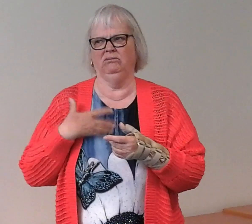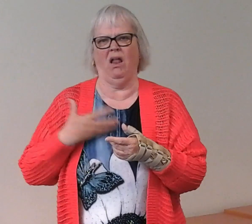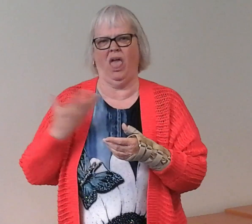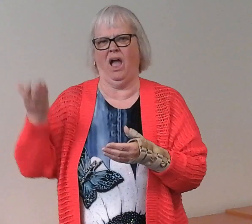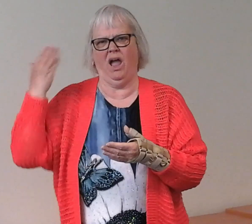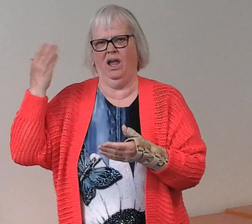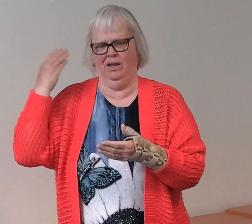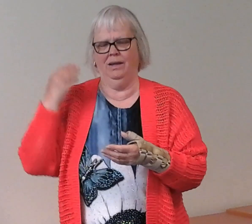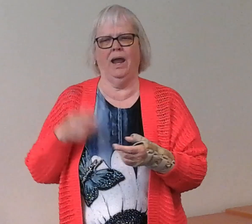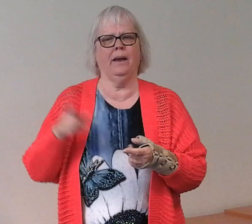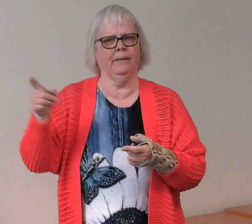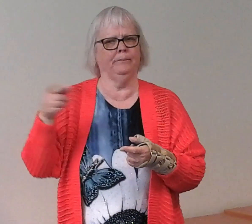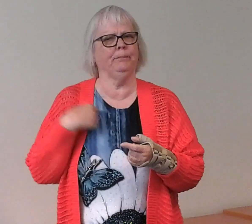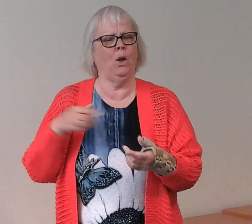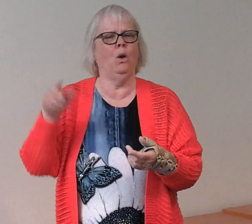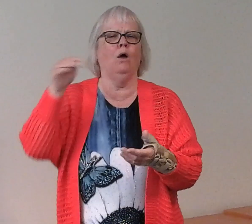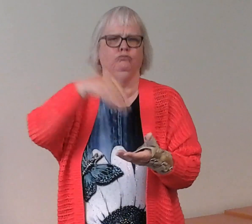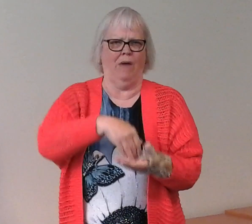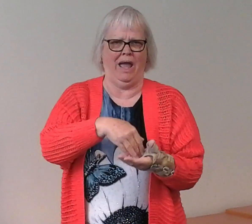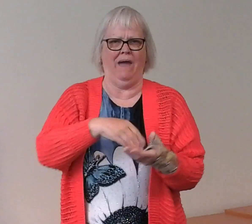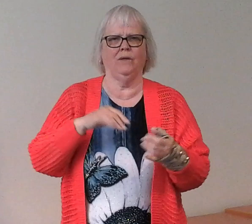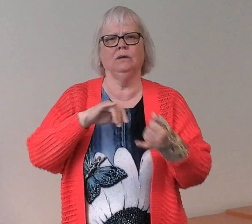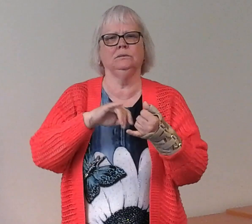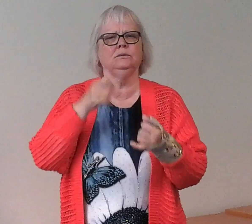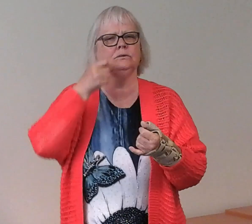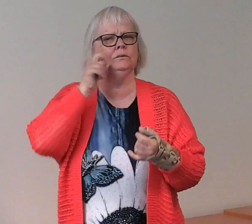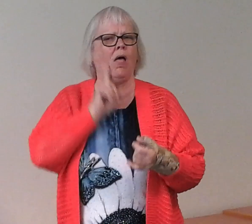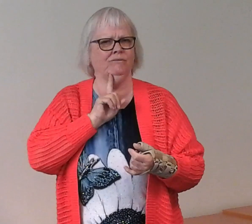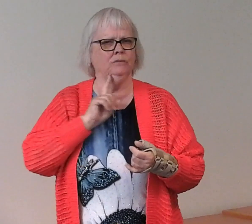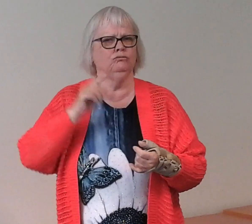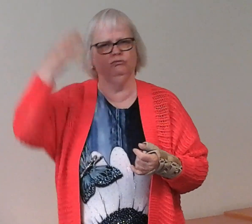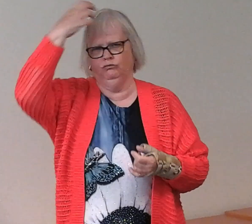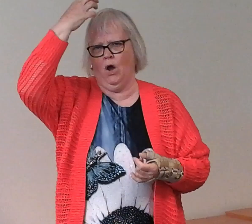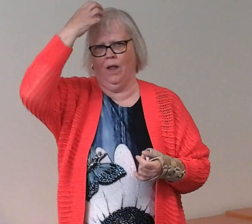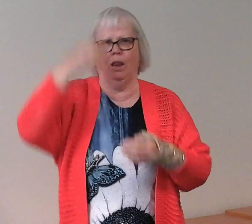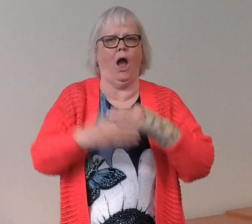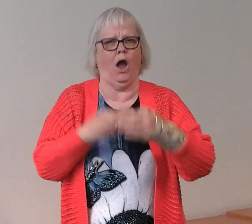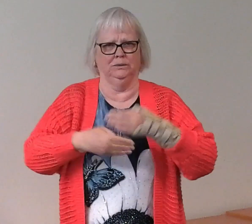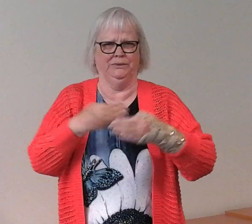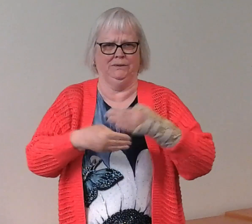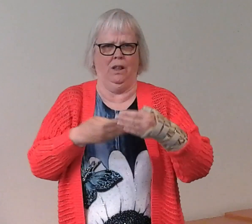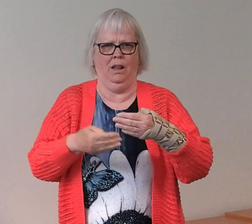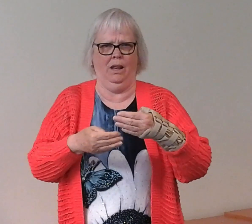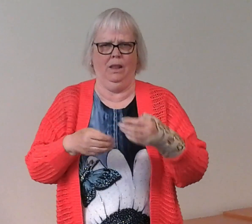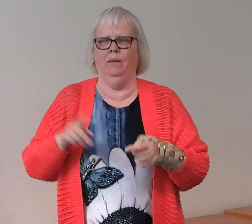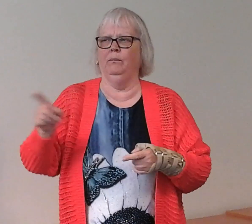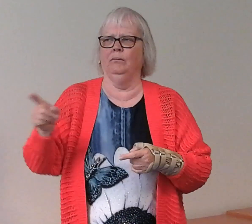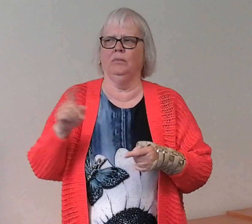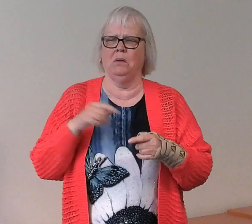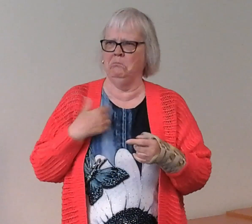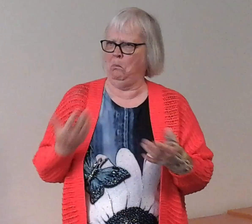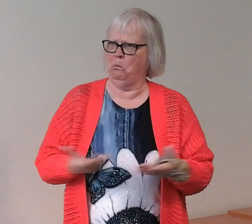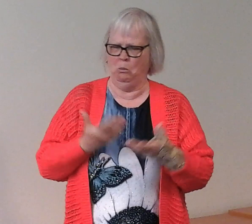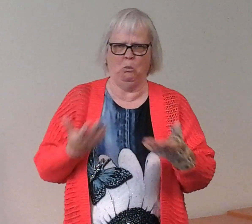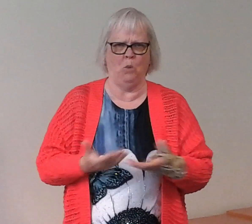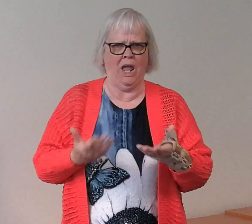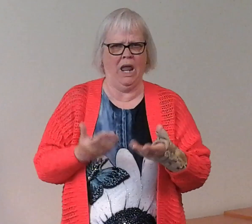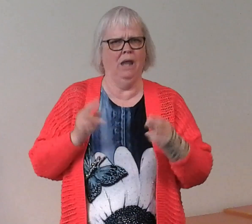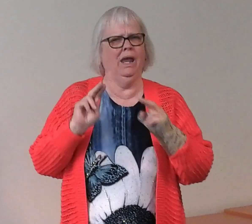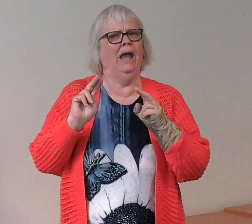booking) recently I arrived at hospital, at Salford Royal Hospital and I asked